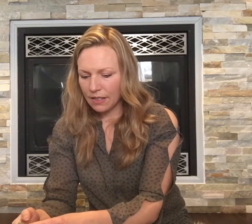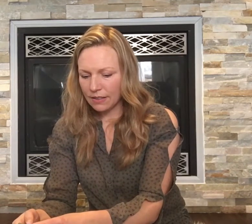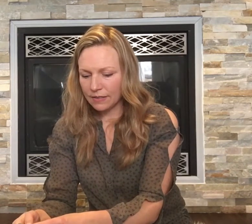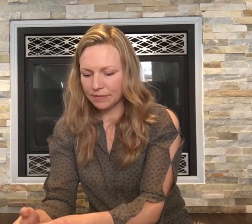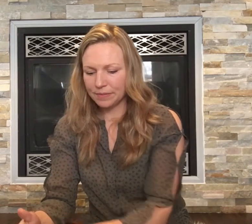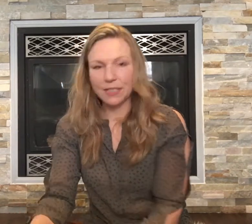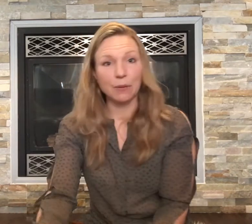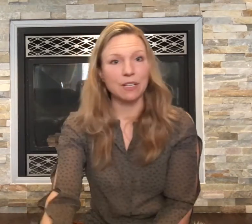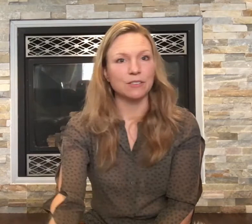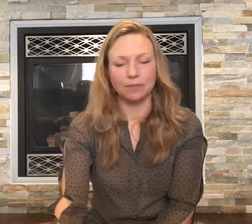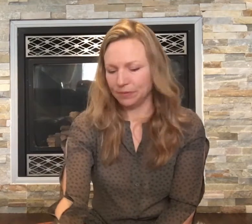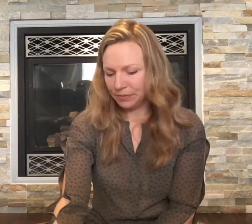Here we go!